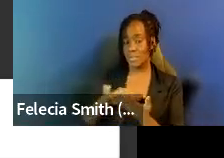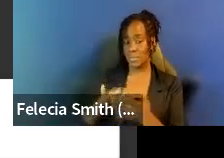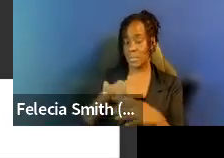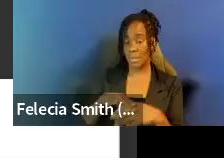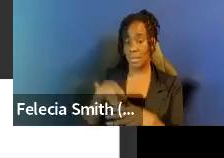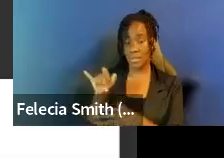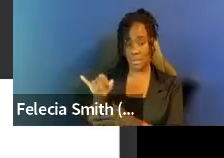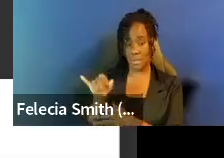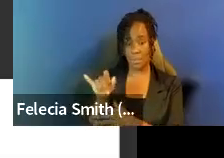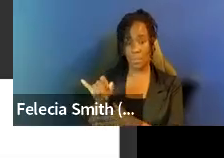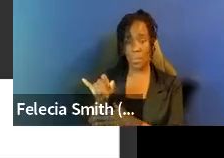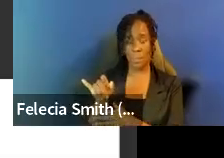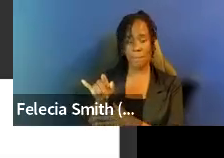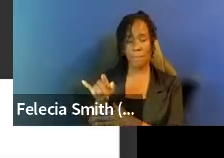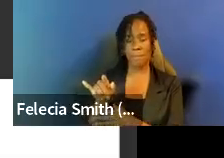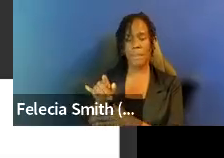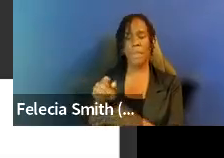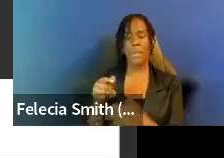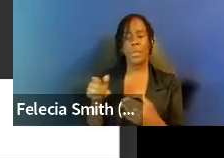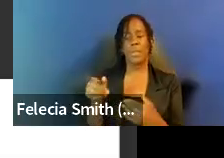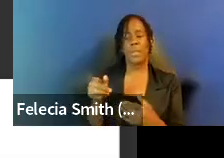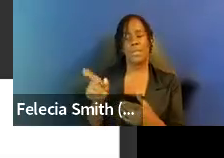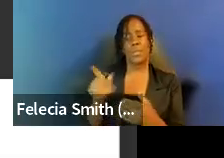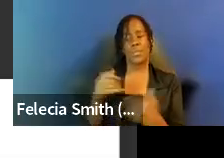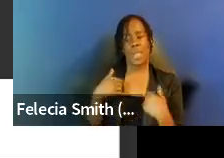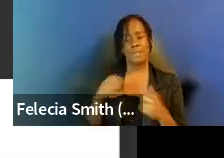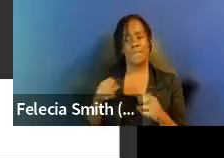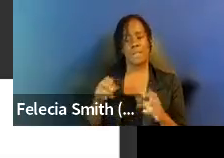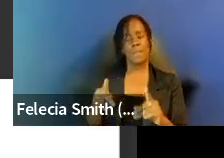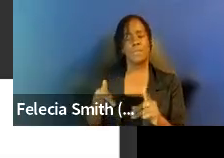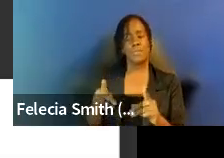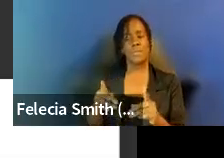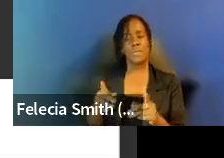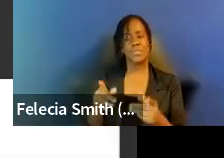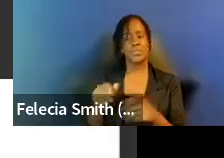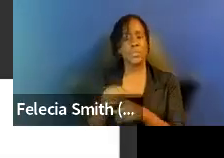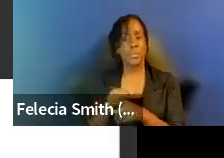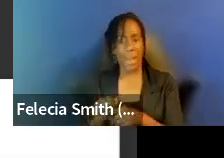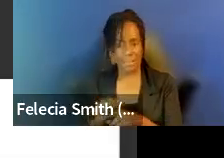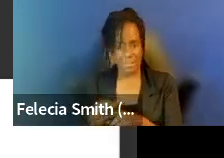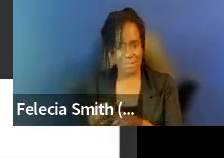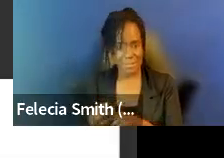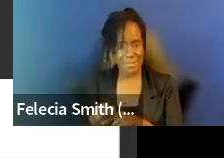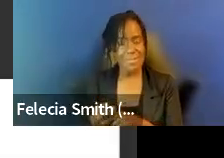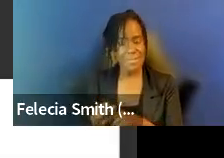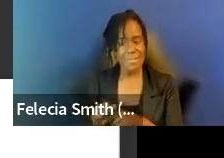wings for autism program that the ARC runs. In terms of this, really, want idea horror is when